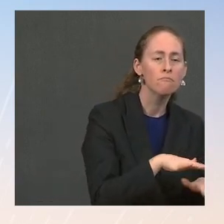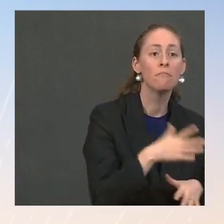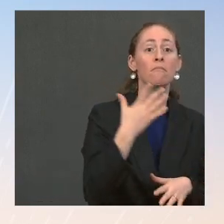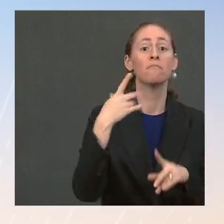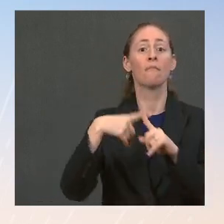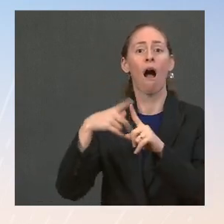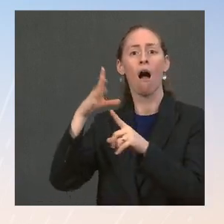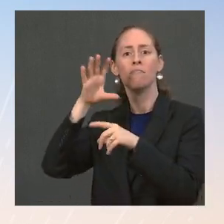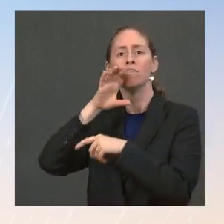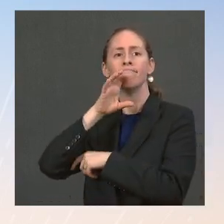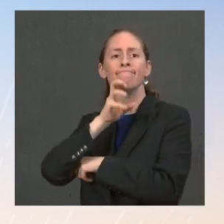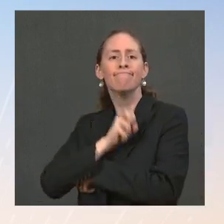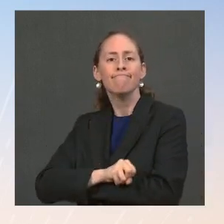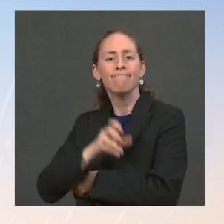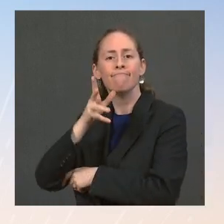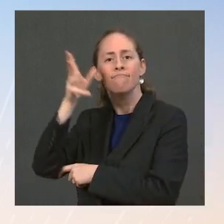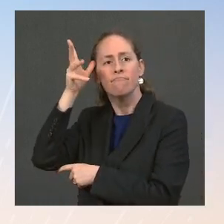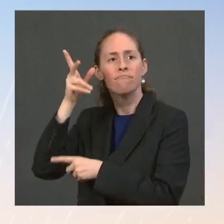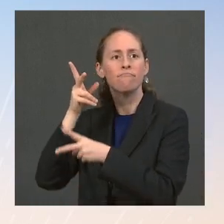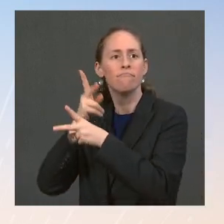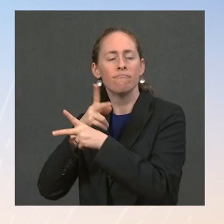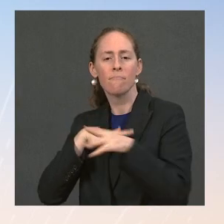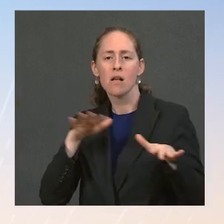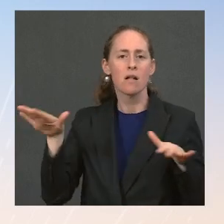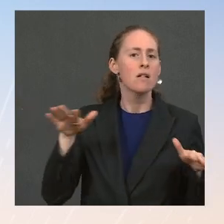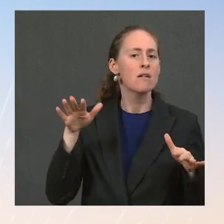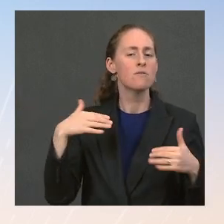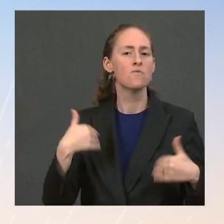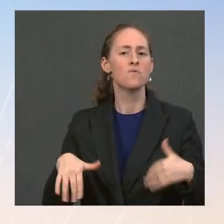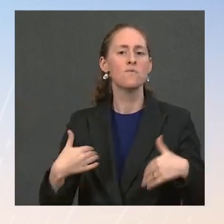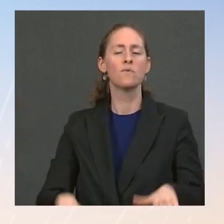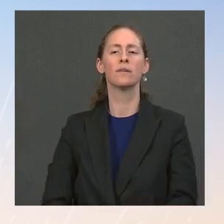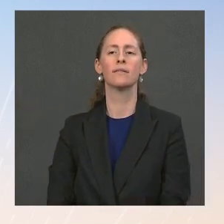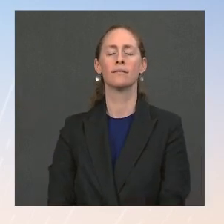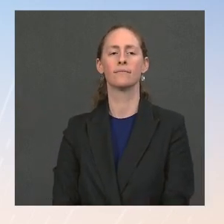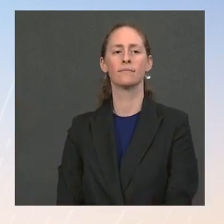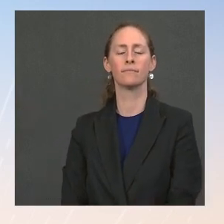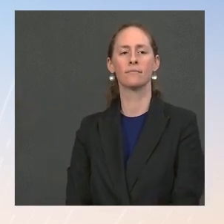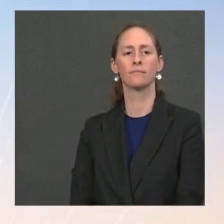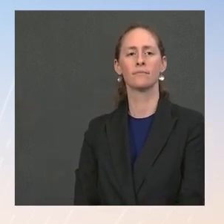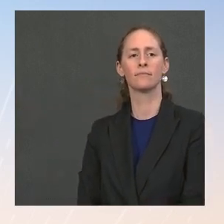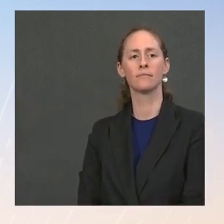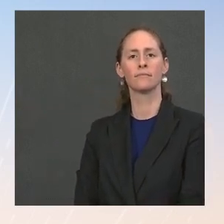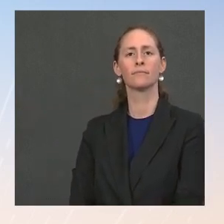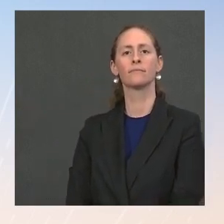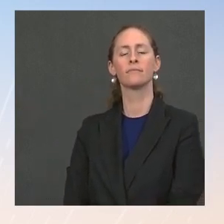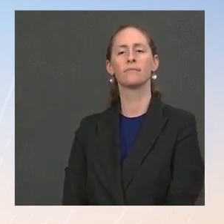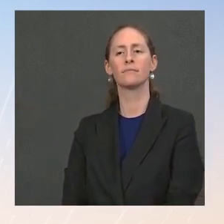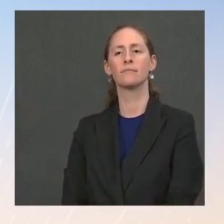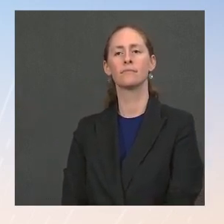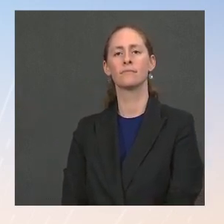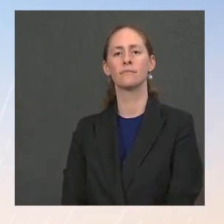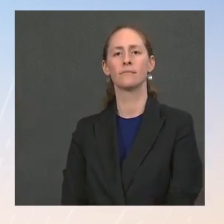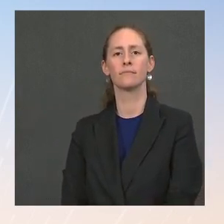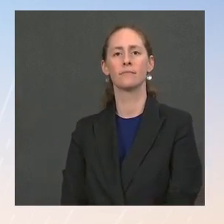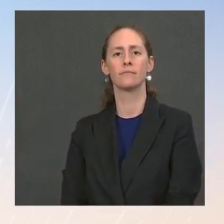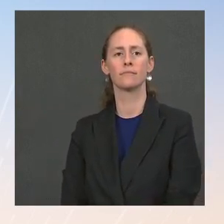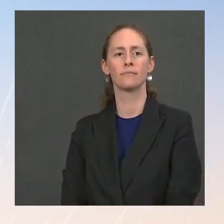and also the availability, which is something we've seen a shortage of in many communities. And we also have seen that the pandemic --